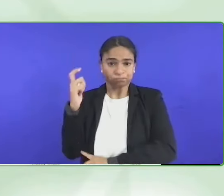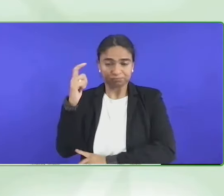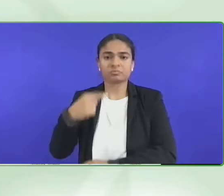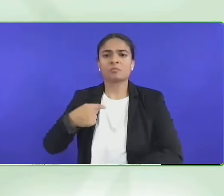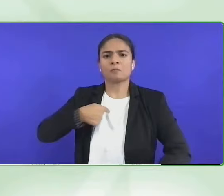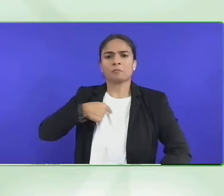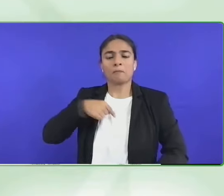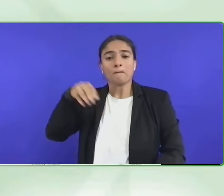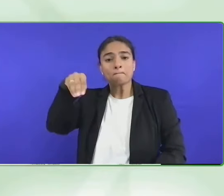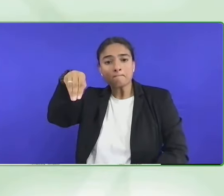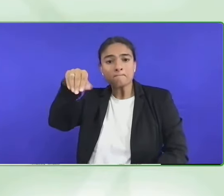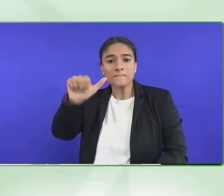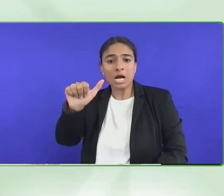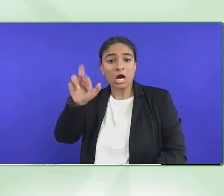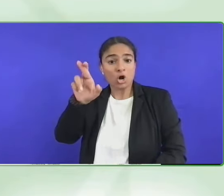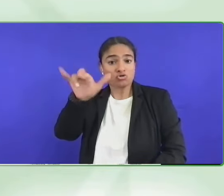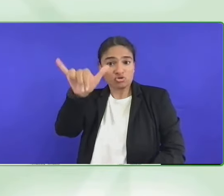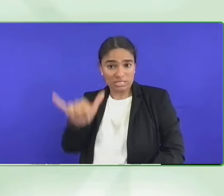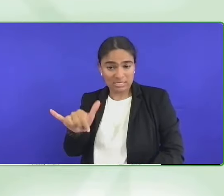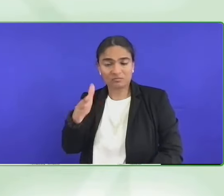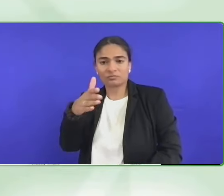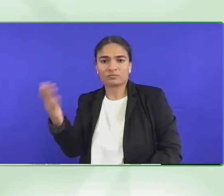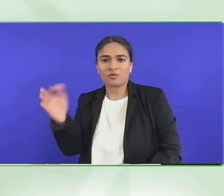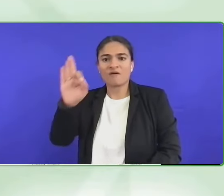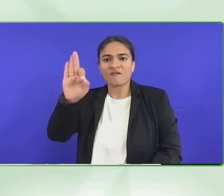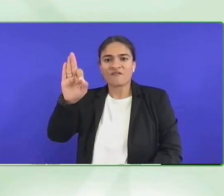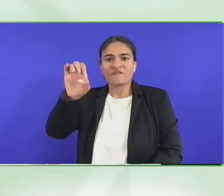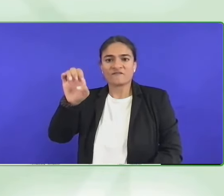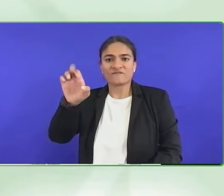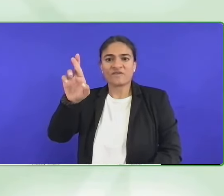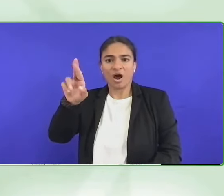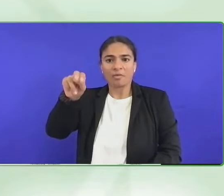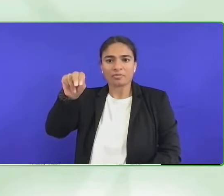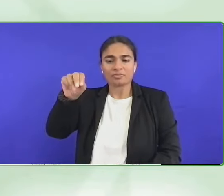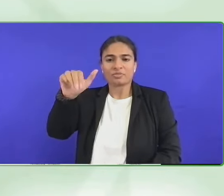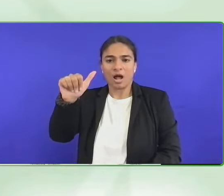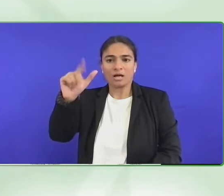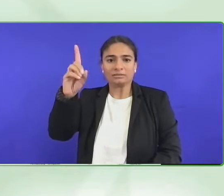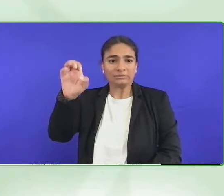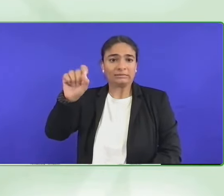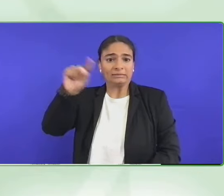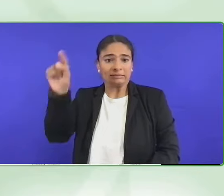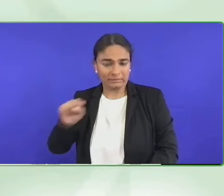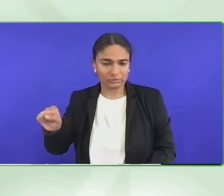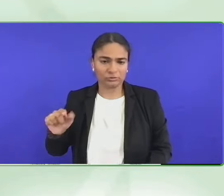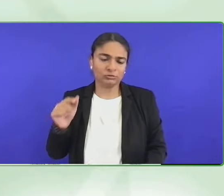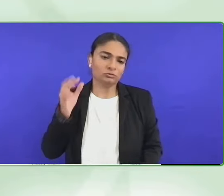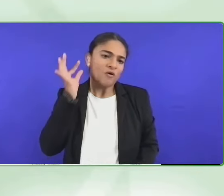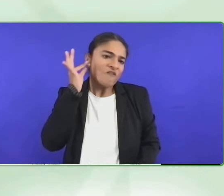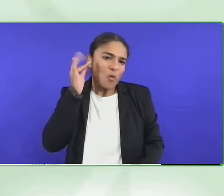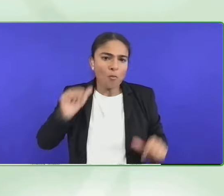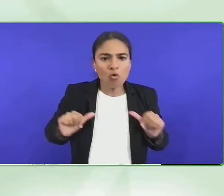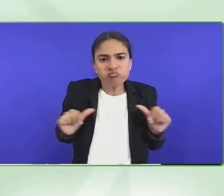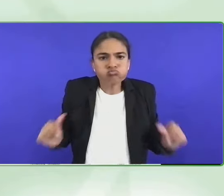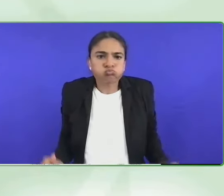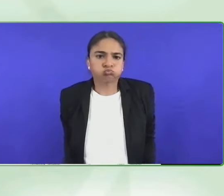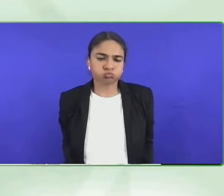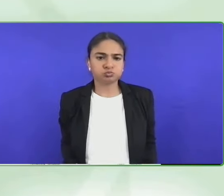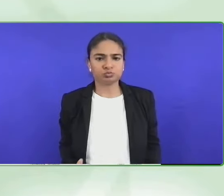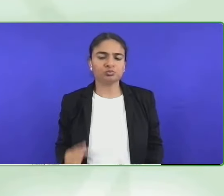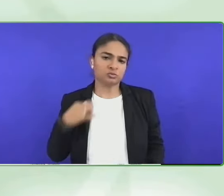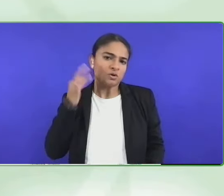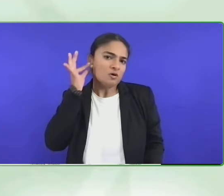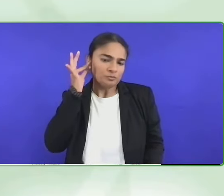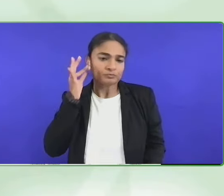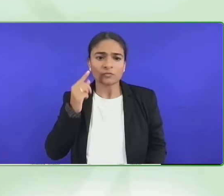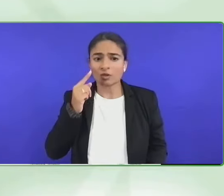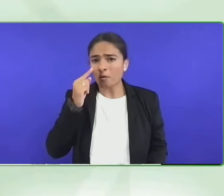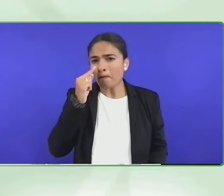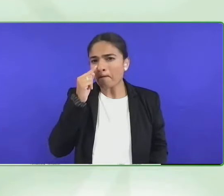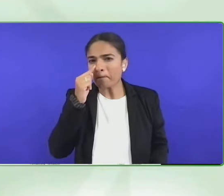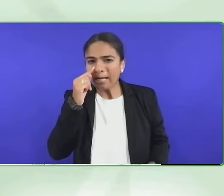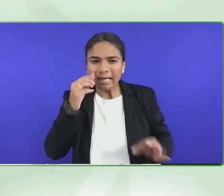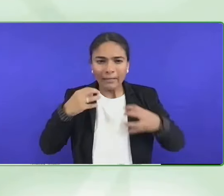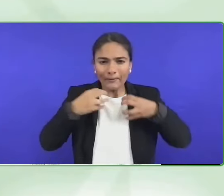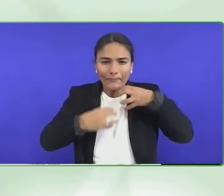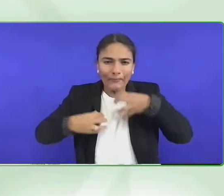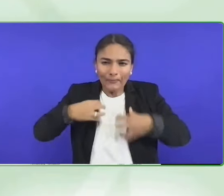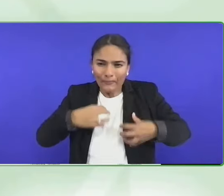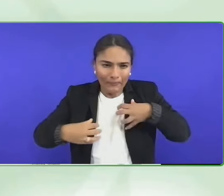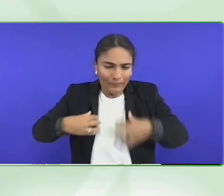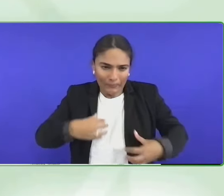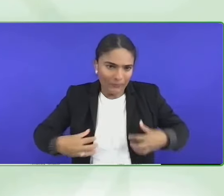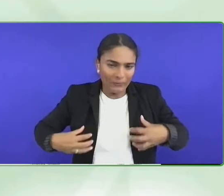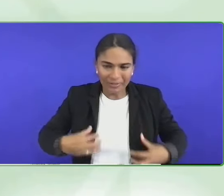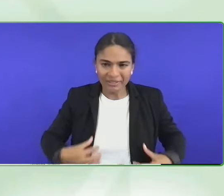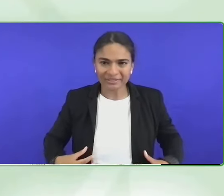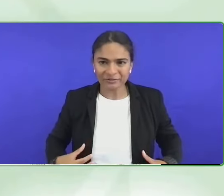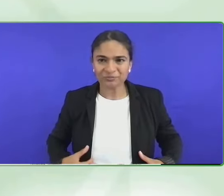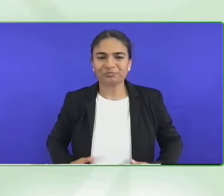Here, B take a step back, I love everything that Kirk and Susan said,